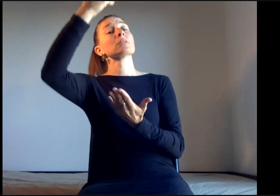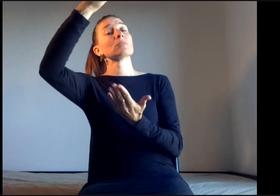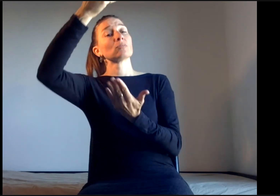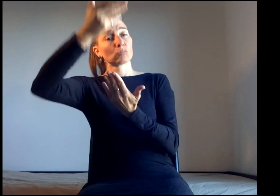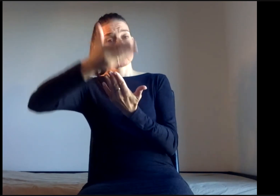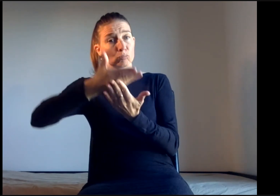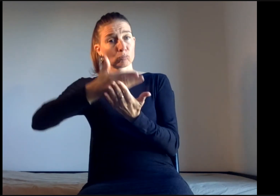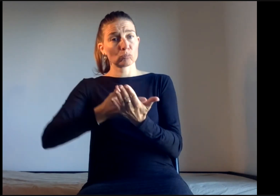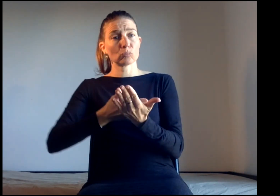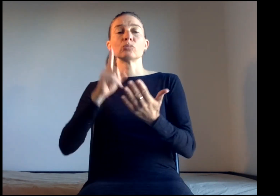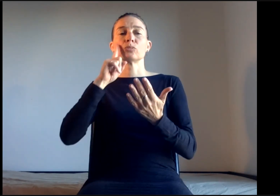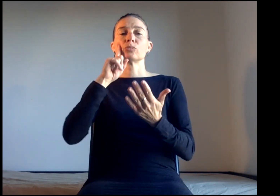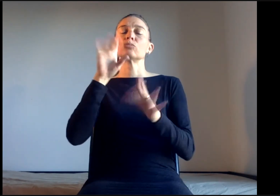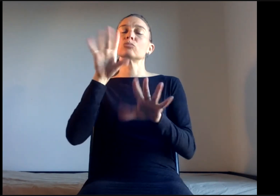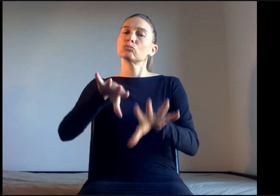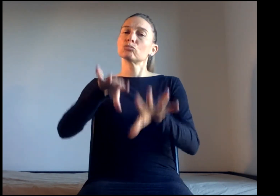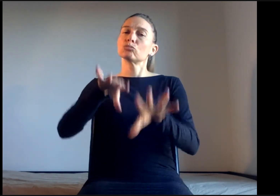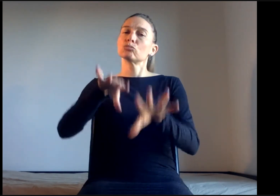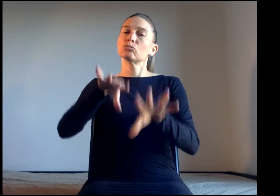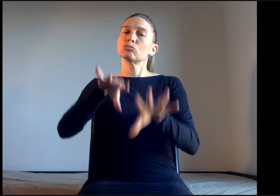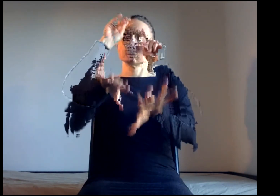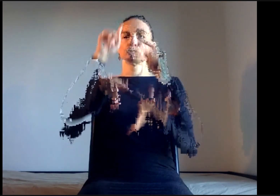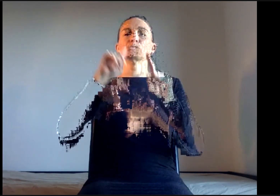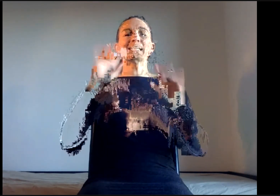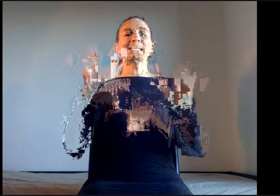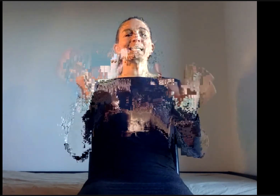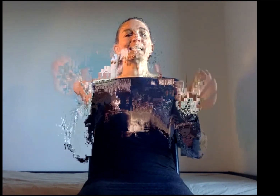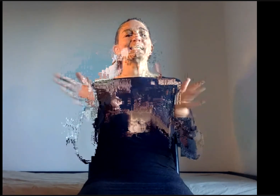that are required for people to have in this situation.